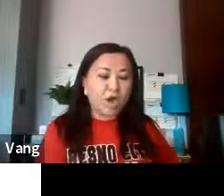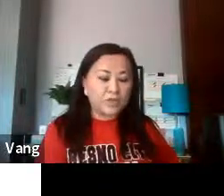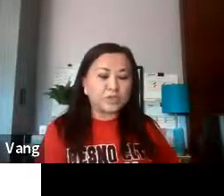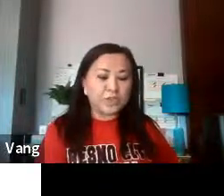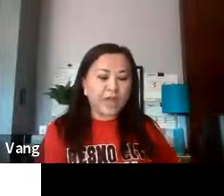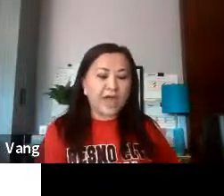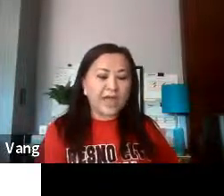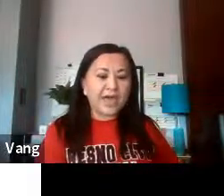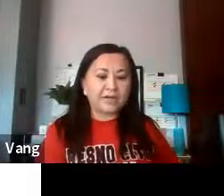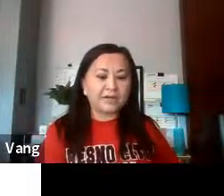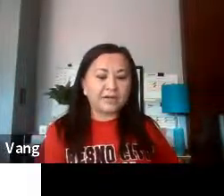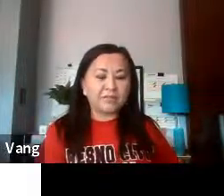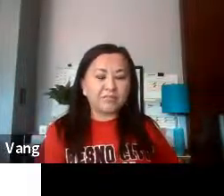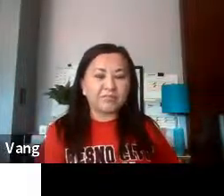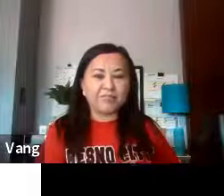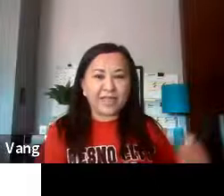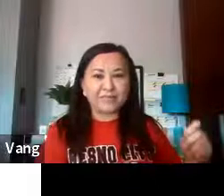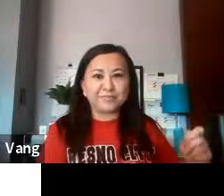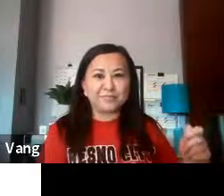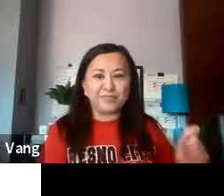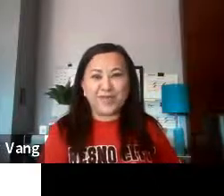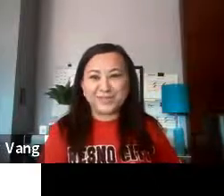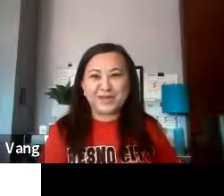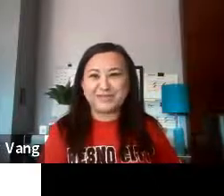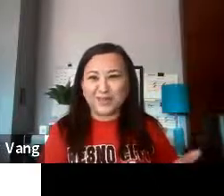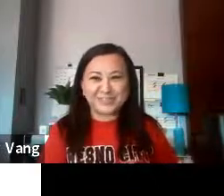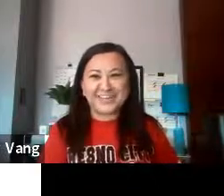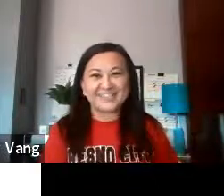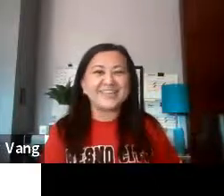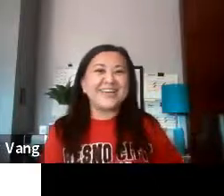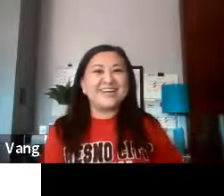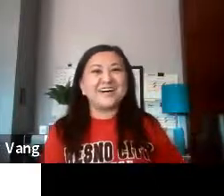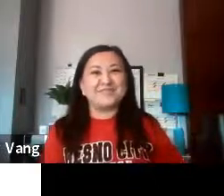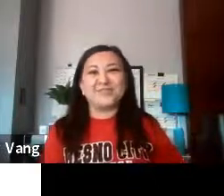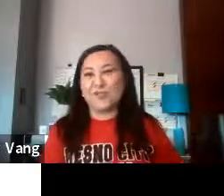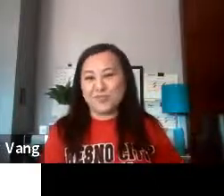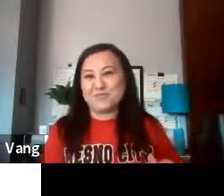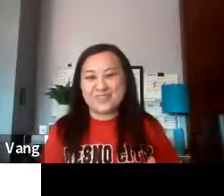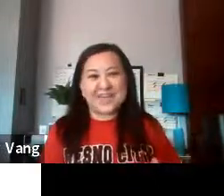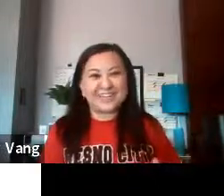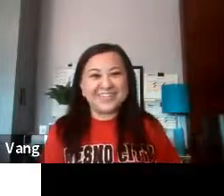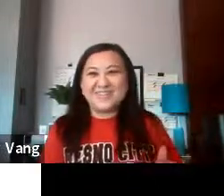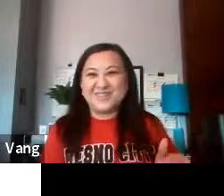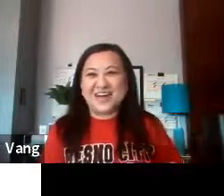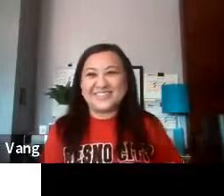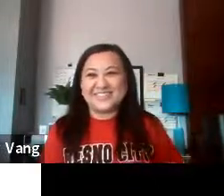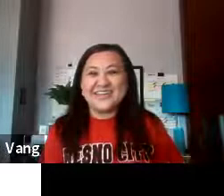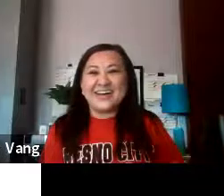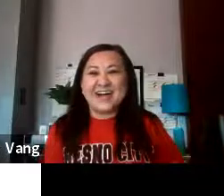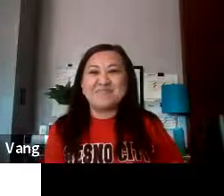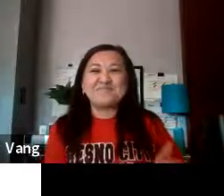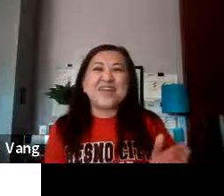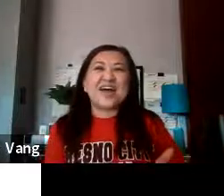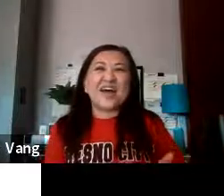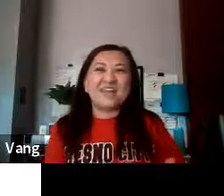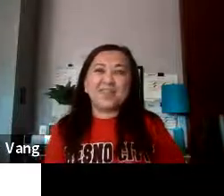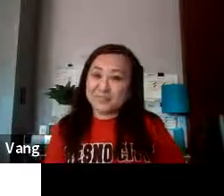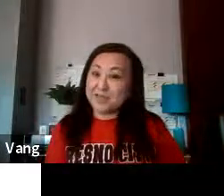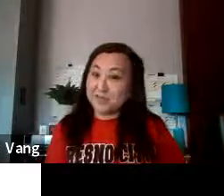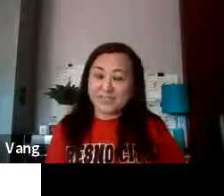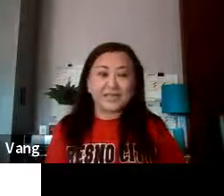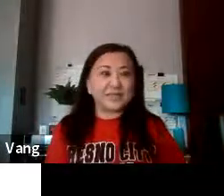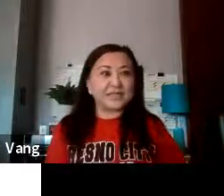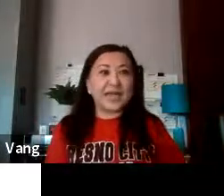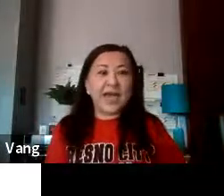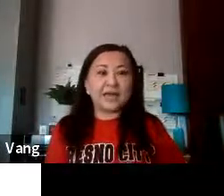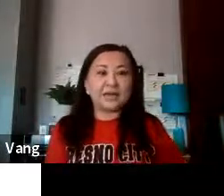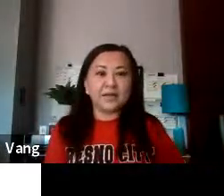in college when I had, like, flunked my first test, it's hard for me to admit that. But, um, I flunked my first test, because I had